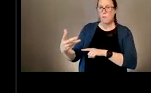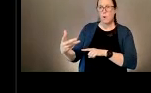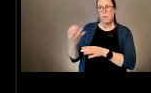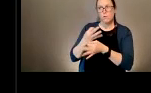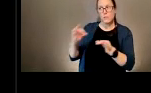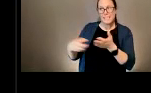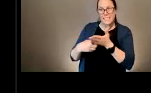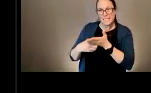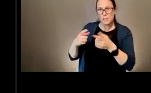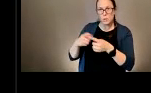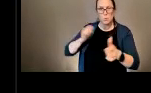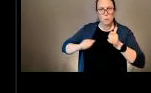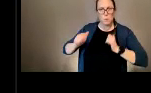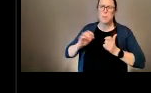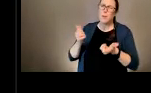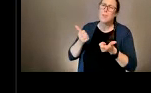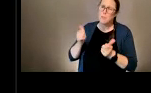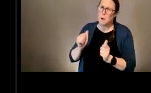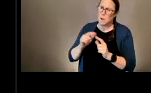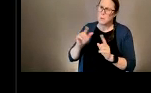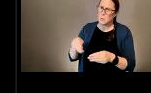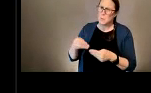Try to compensate your user experts in some way.